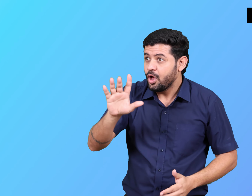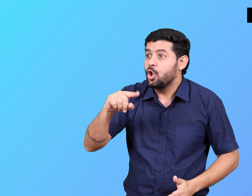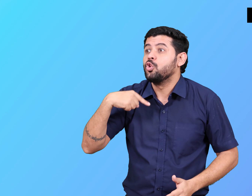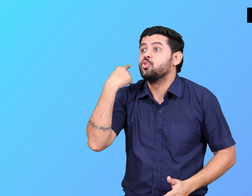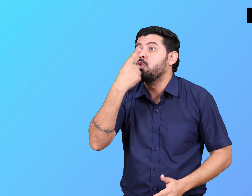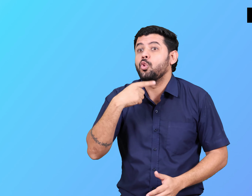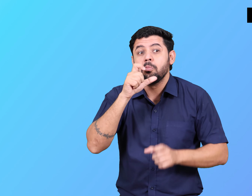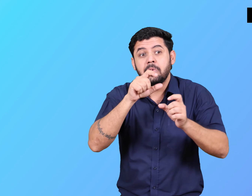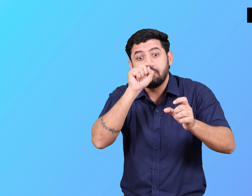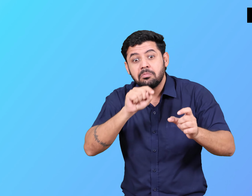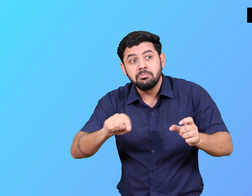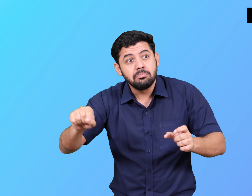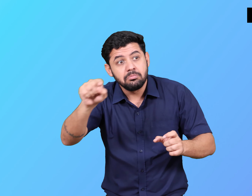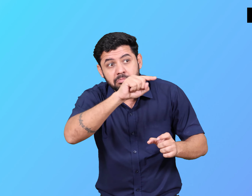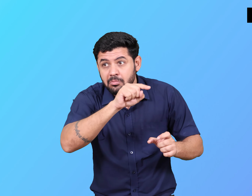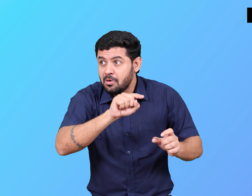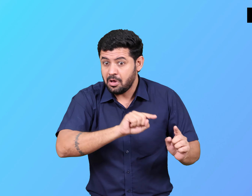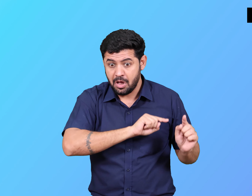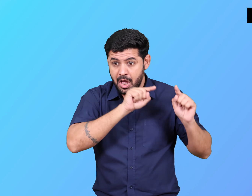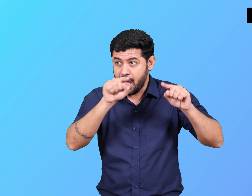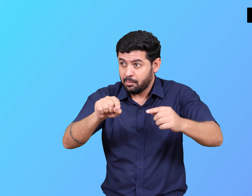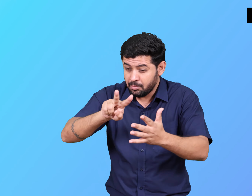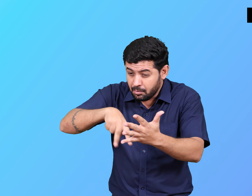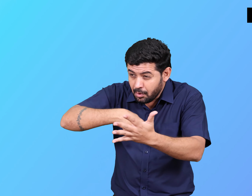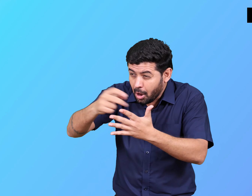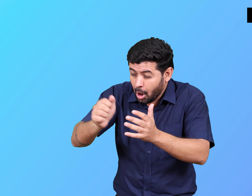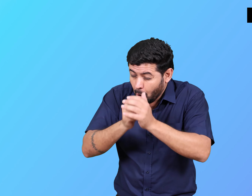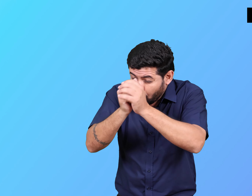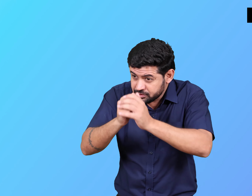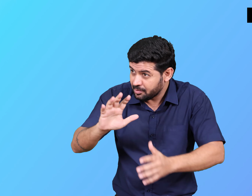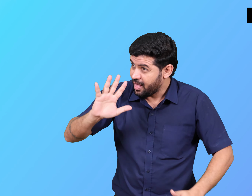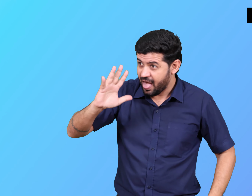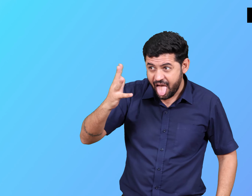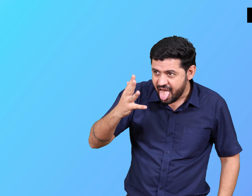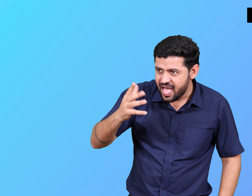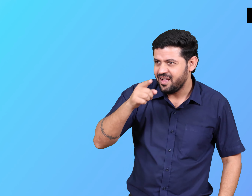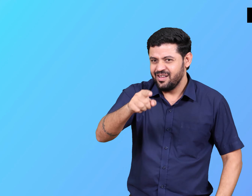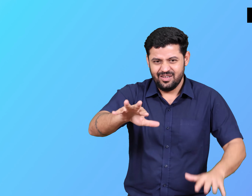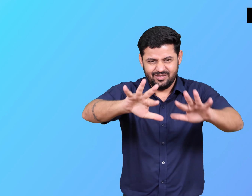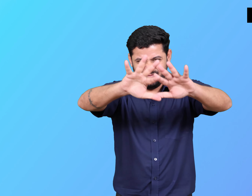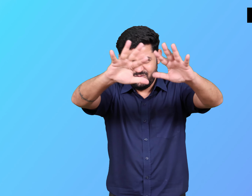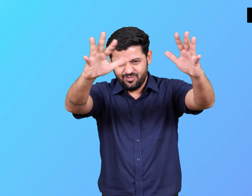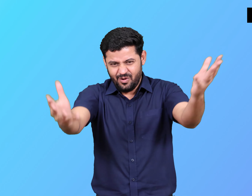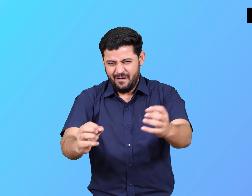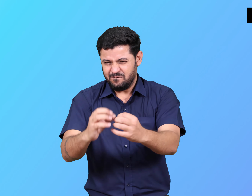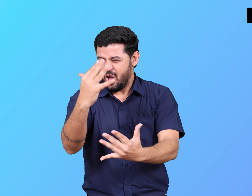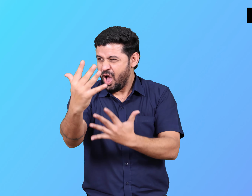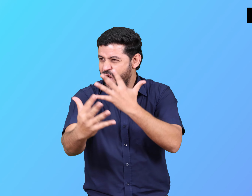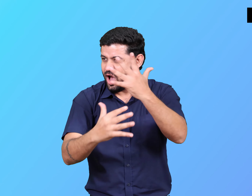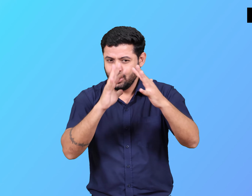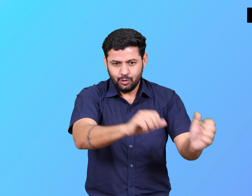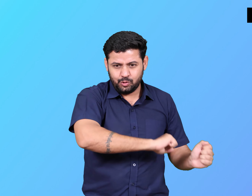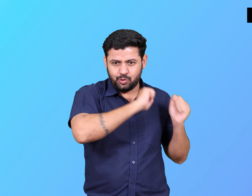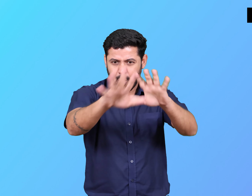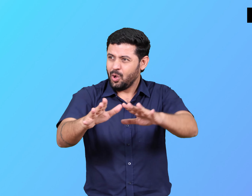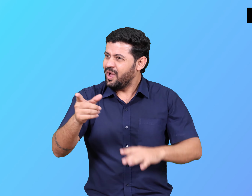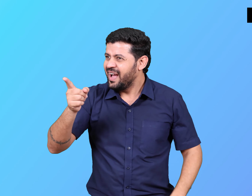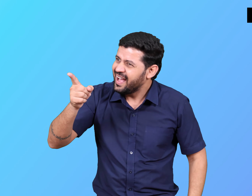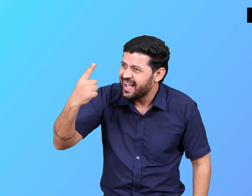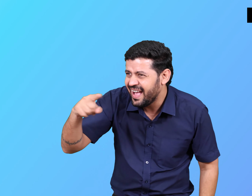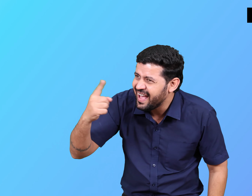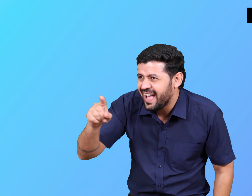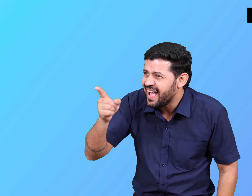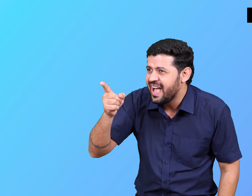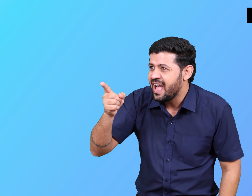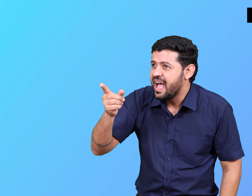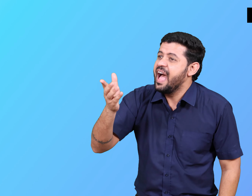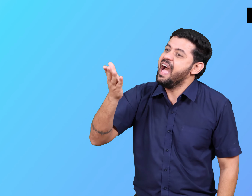And you also said that whoever does not bow down and worship the gold idol will be thrown into a very hot furnace.